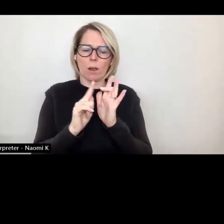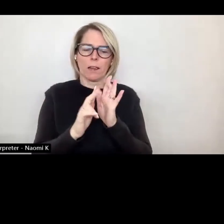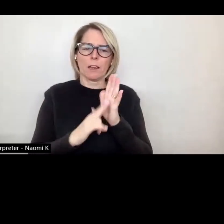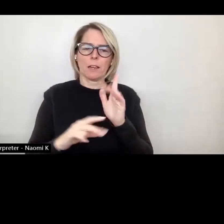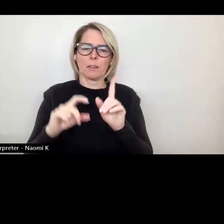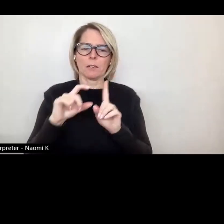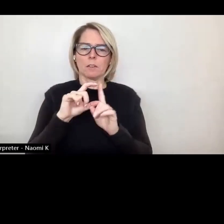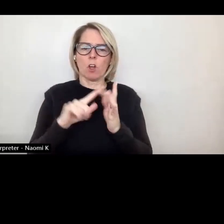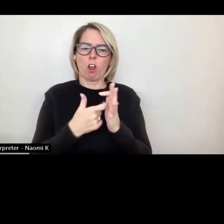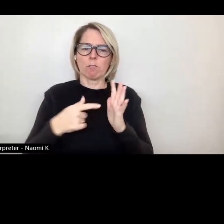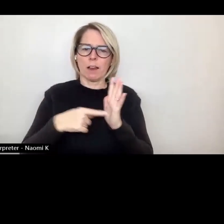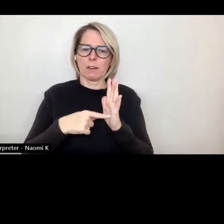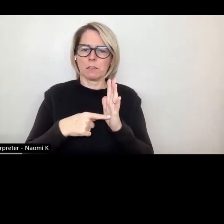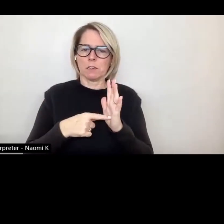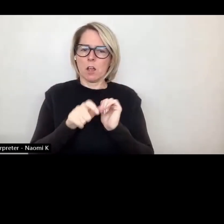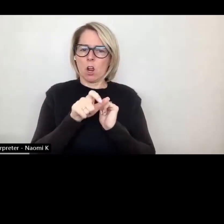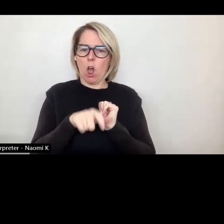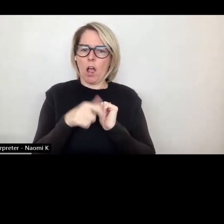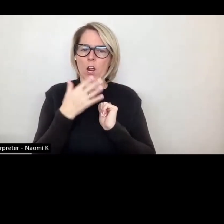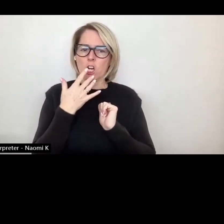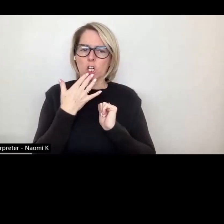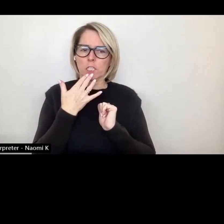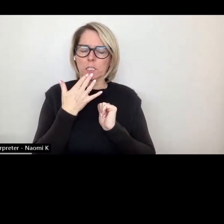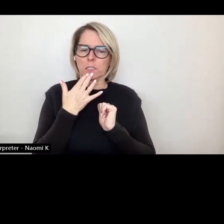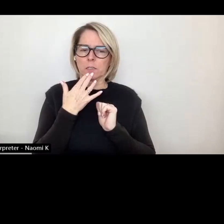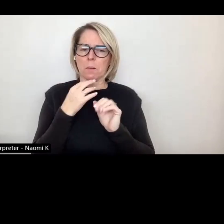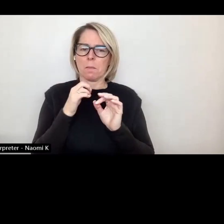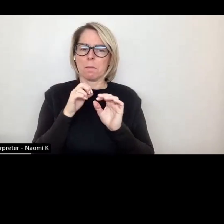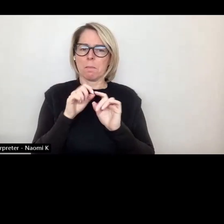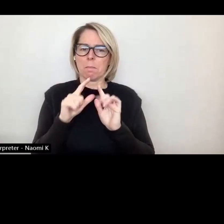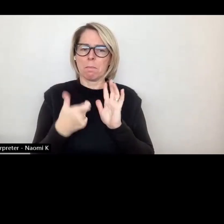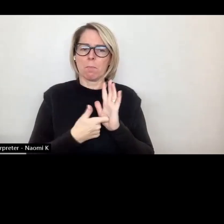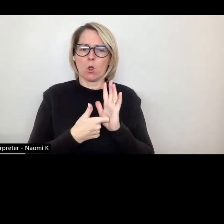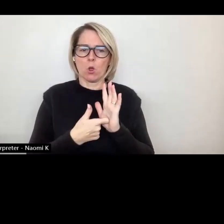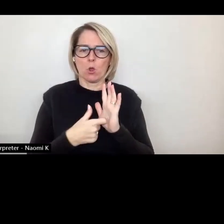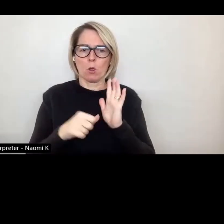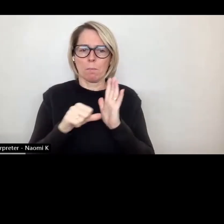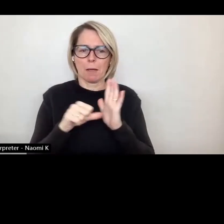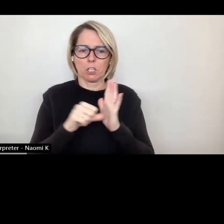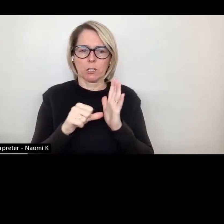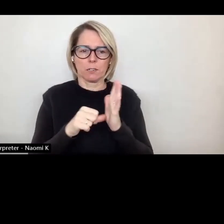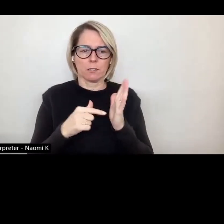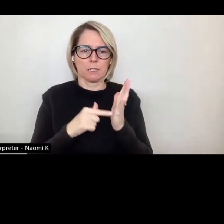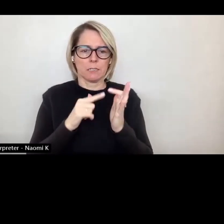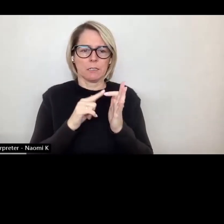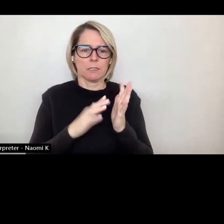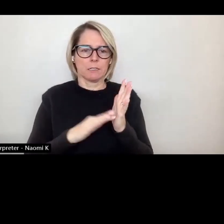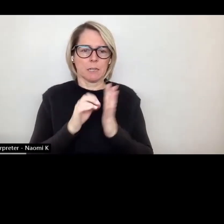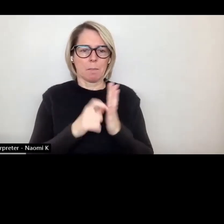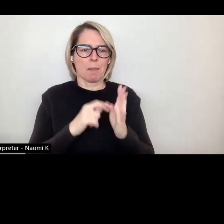I might have to come back to you on that one. So please refer to the FAQ for an answer.